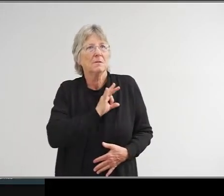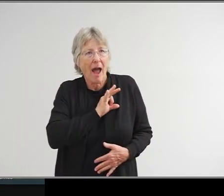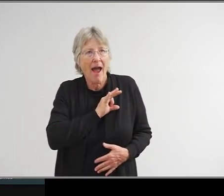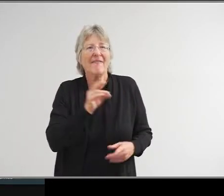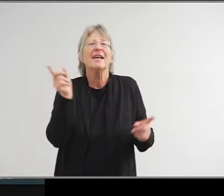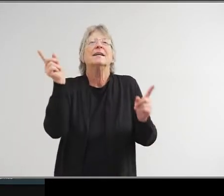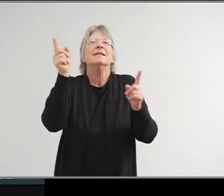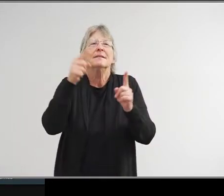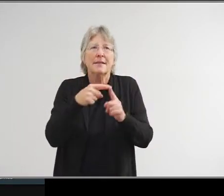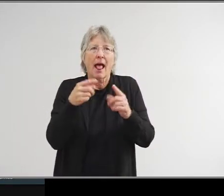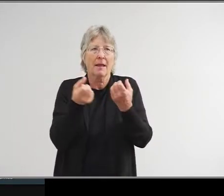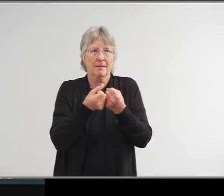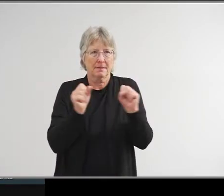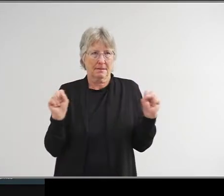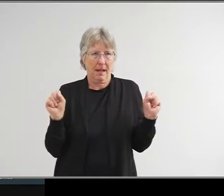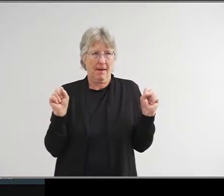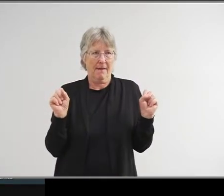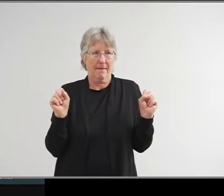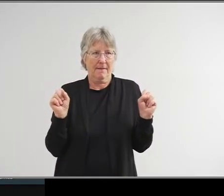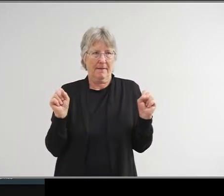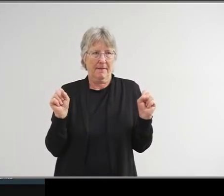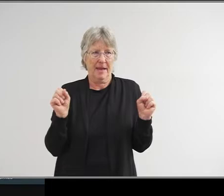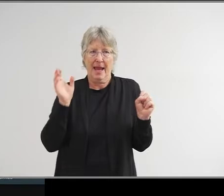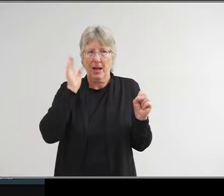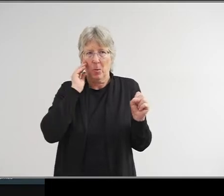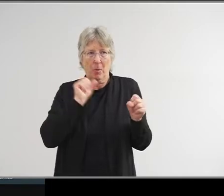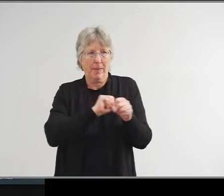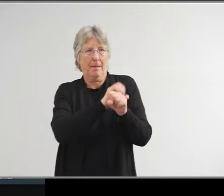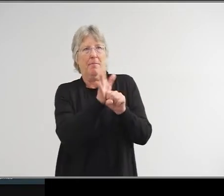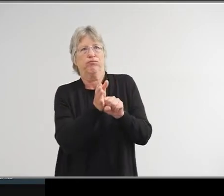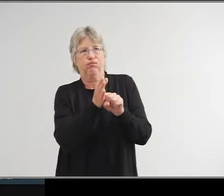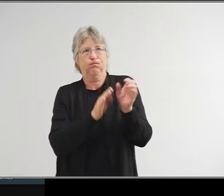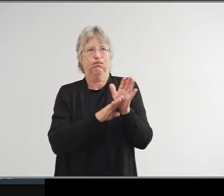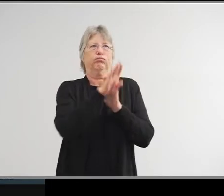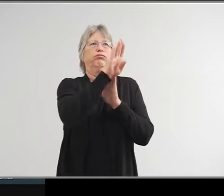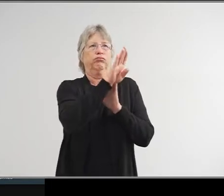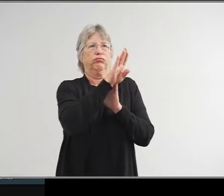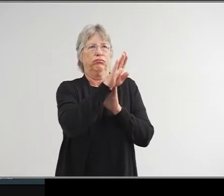And given the search, not just in cases, but in deaths.